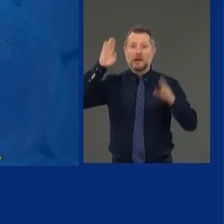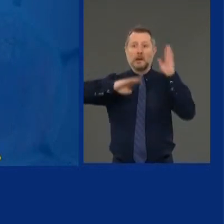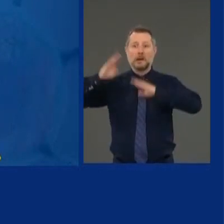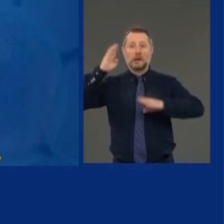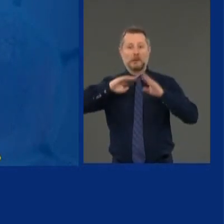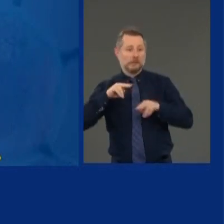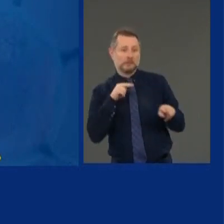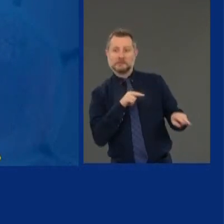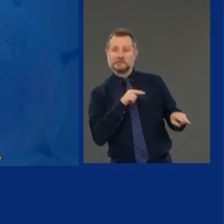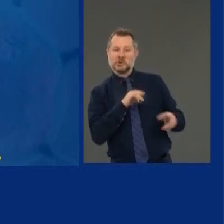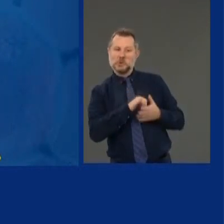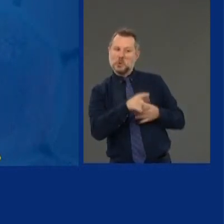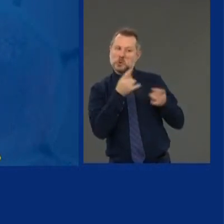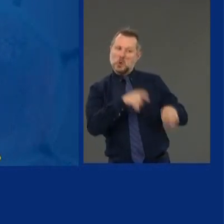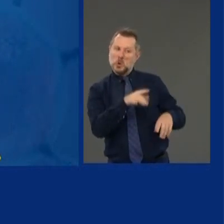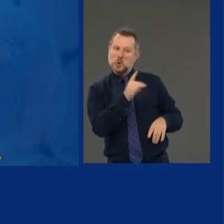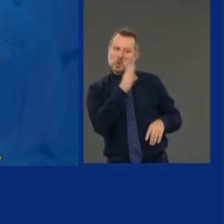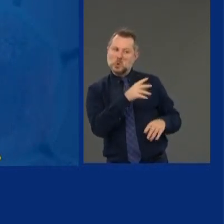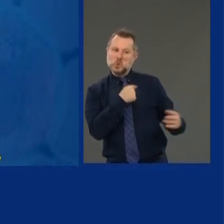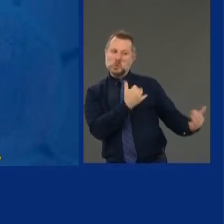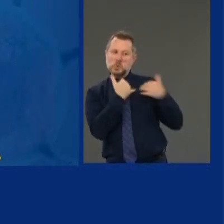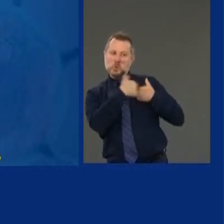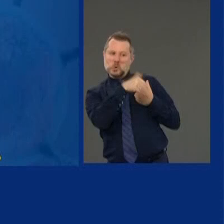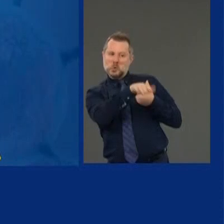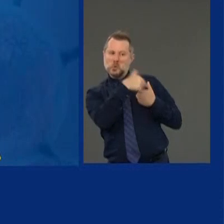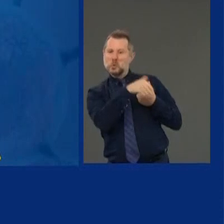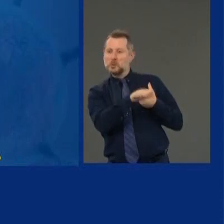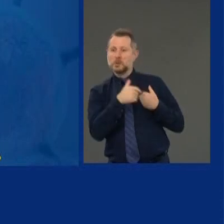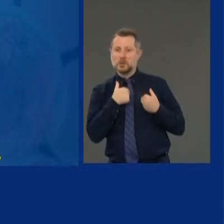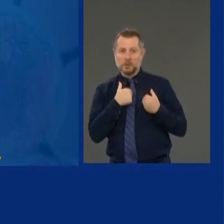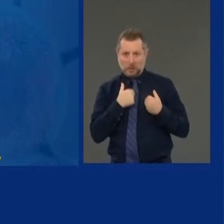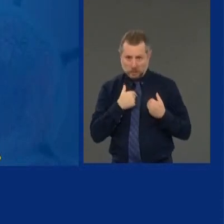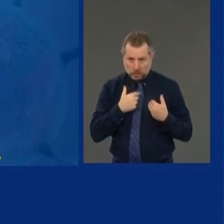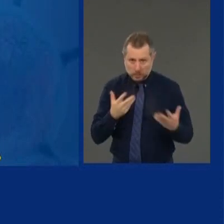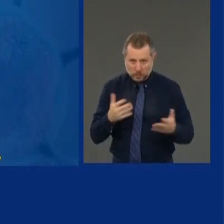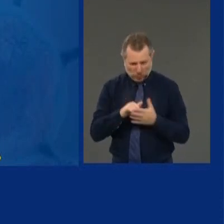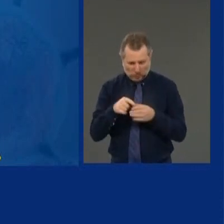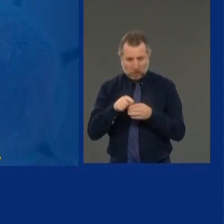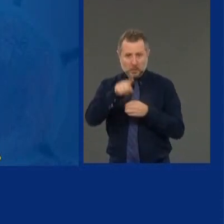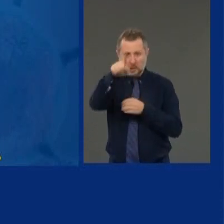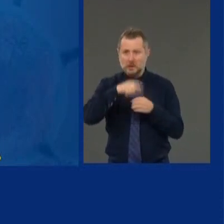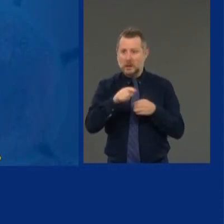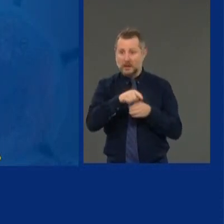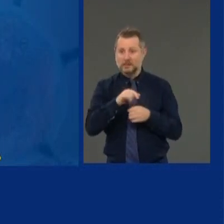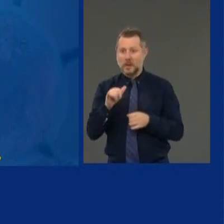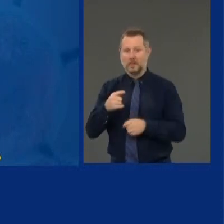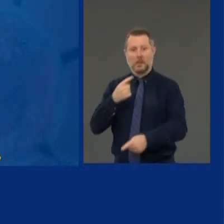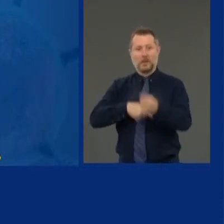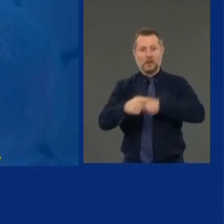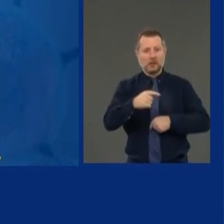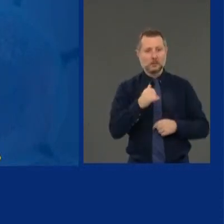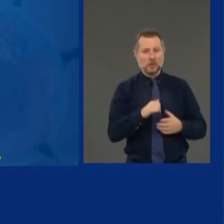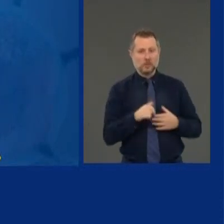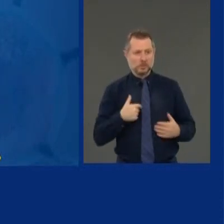SAME INTEREST THAT SO MANY STATES EXPRESSED WHEN WE WERE AT THE BEGINNING OF THIS.